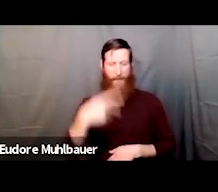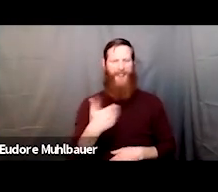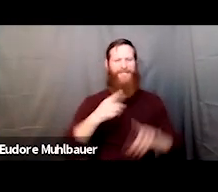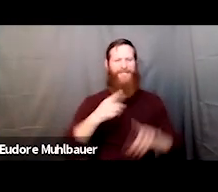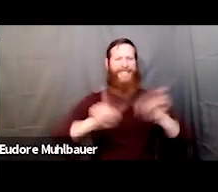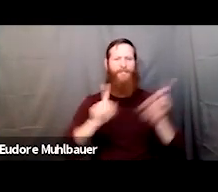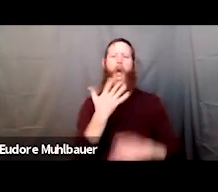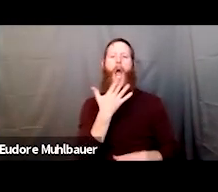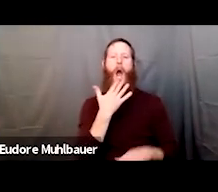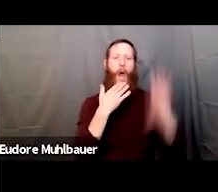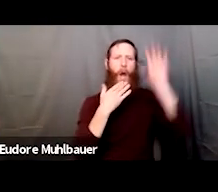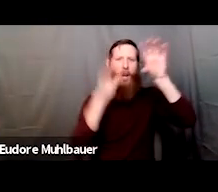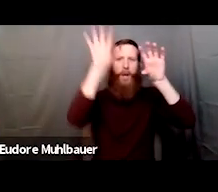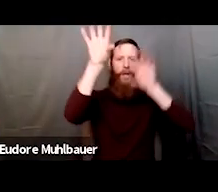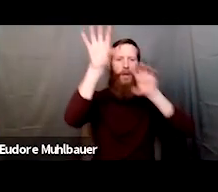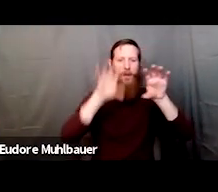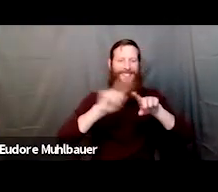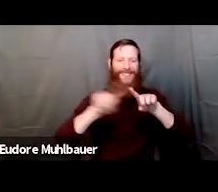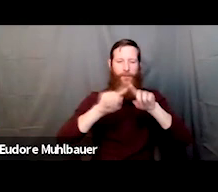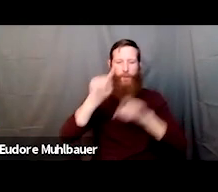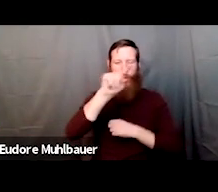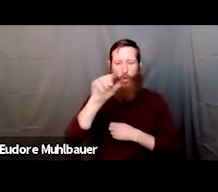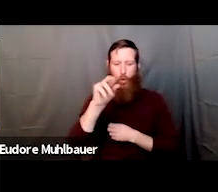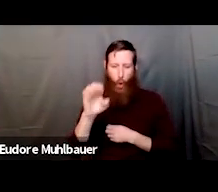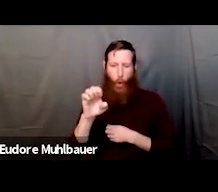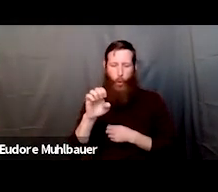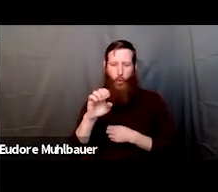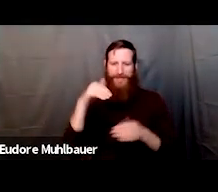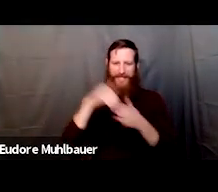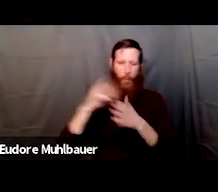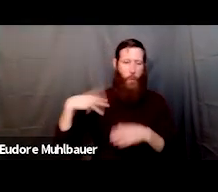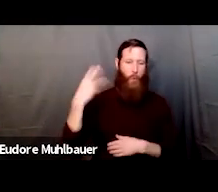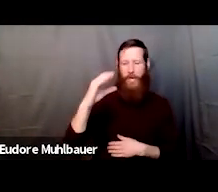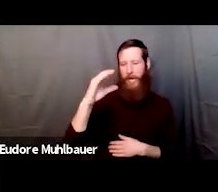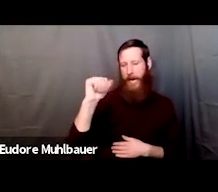there are tiles for zones all across the Cascades, so on any given day,